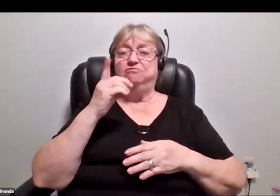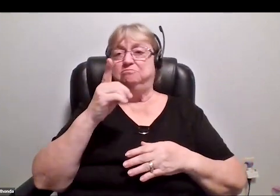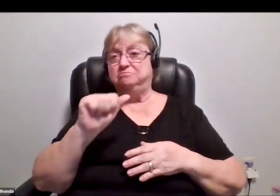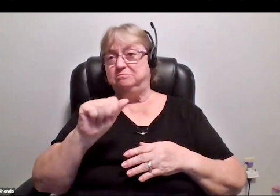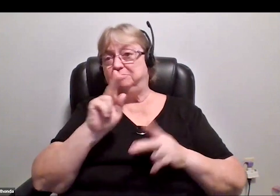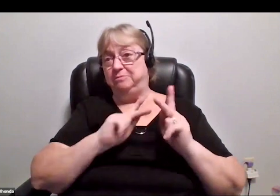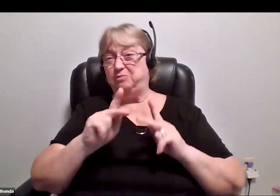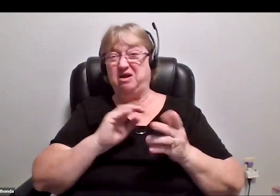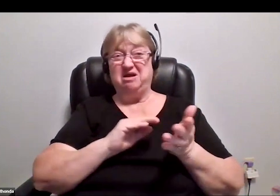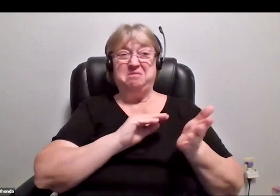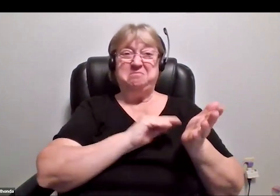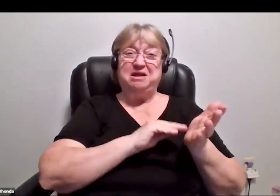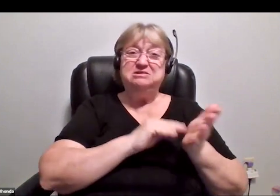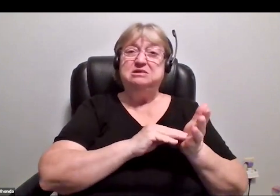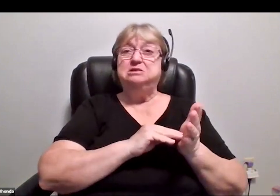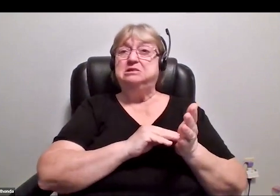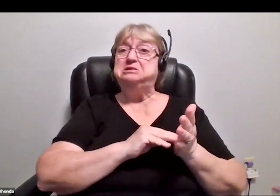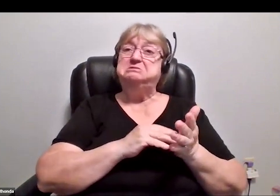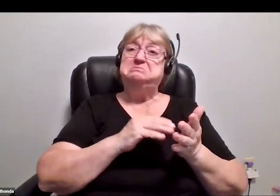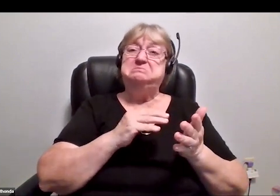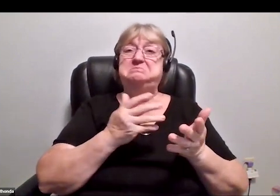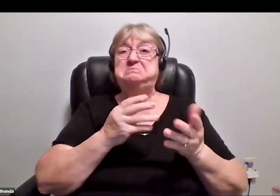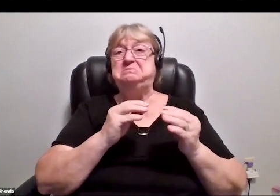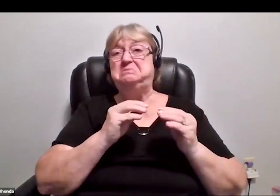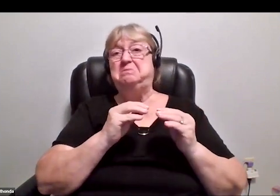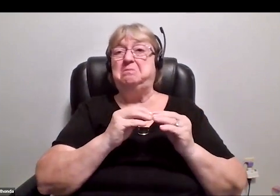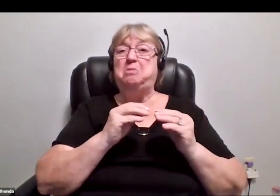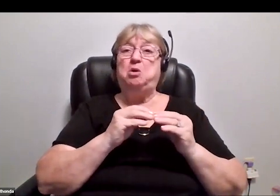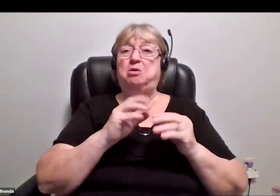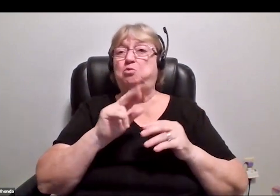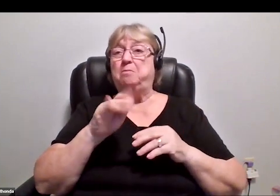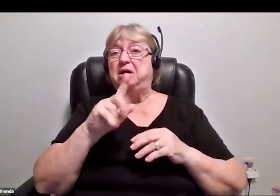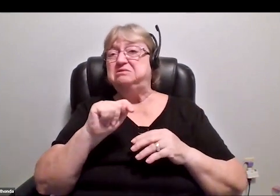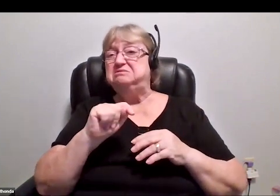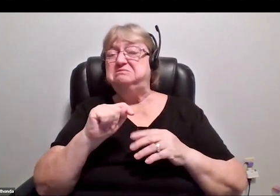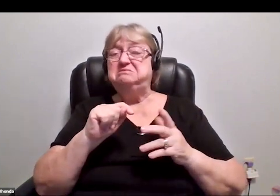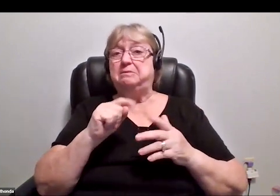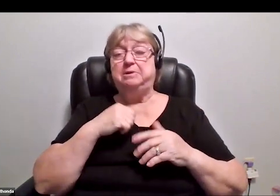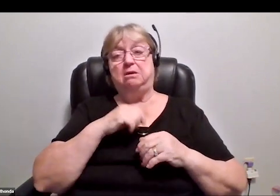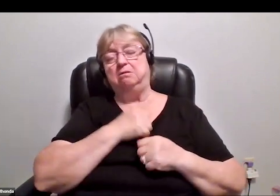that is more robust than our current retrofitted ideas. I really love work by Elisa Ayazeni,